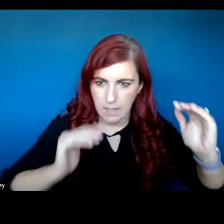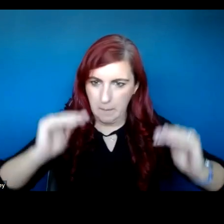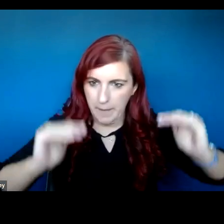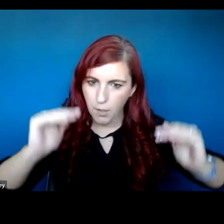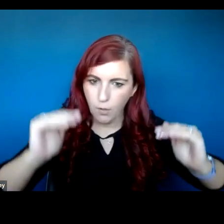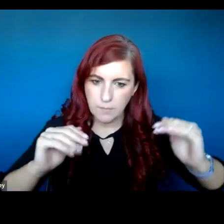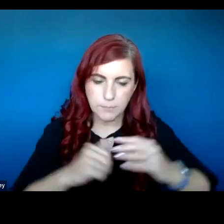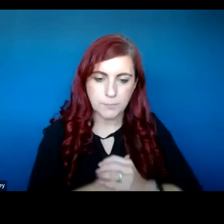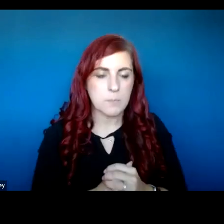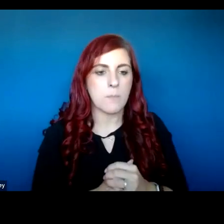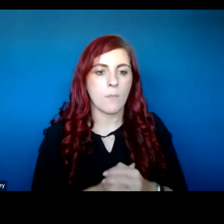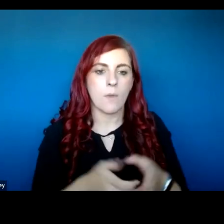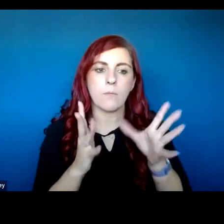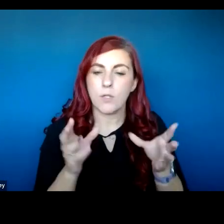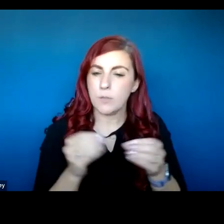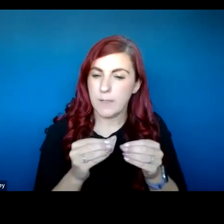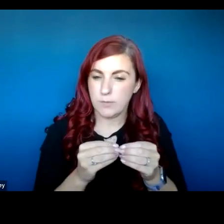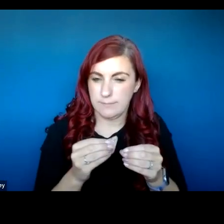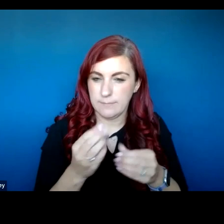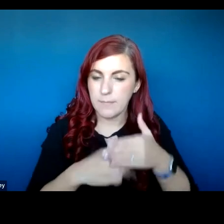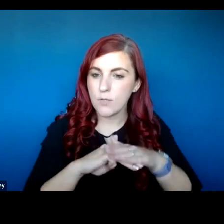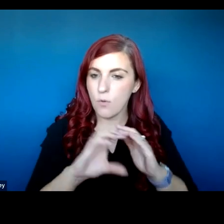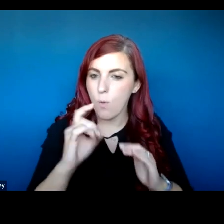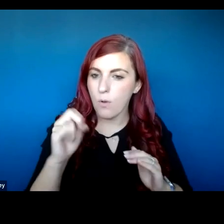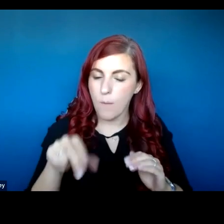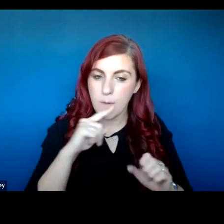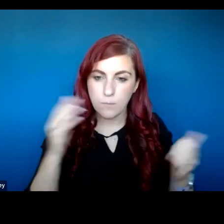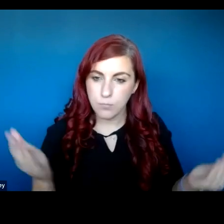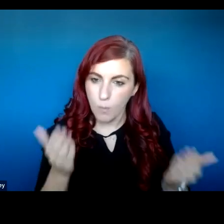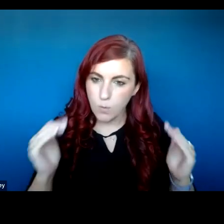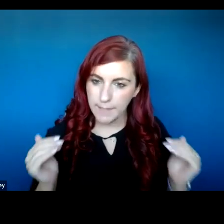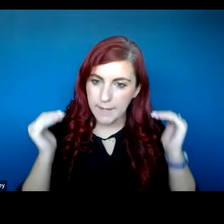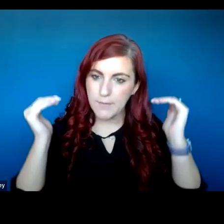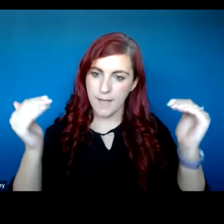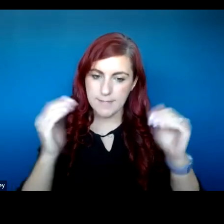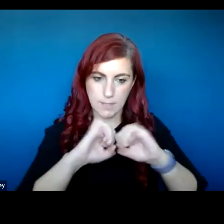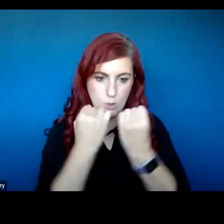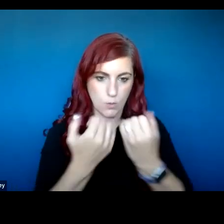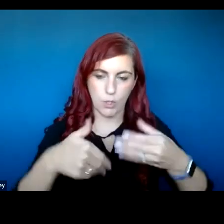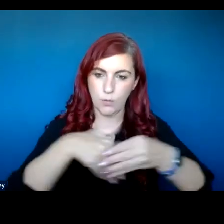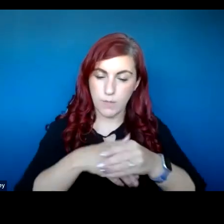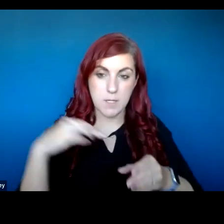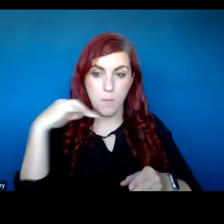As was mentioned by Minister O'Gorman, promoting and advancing social inclusion is a key government objective.